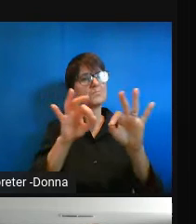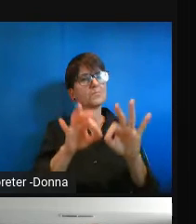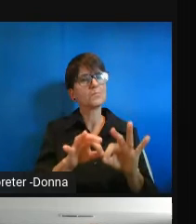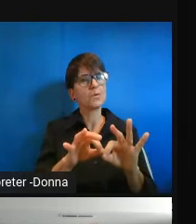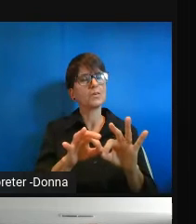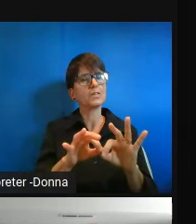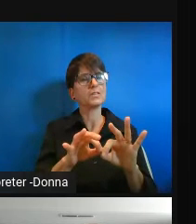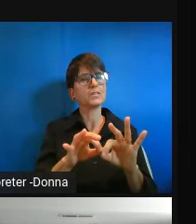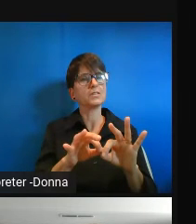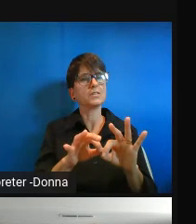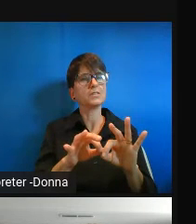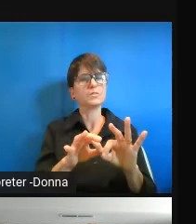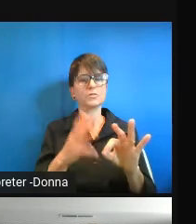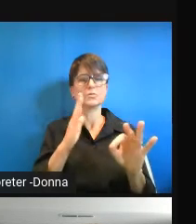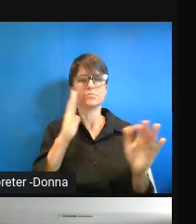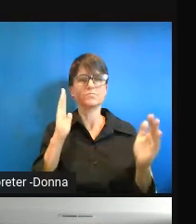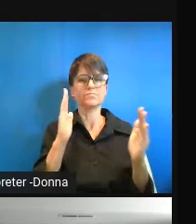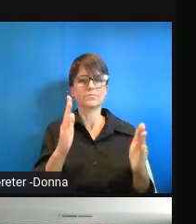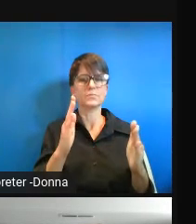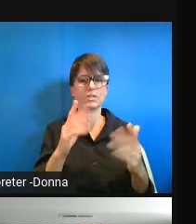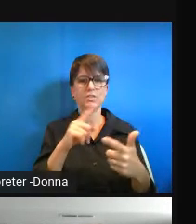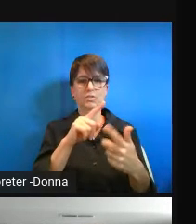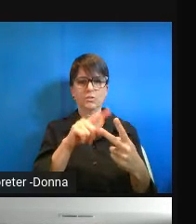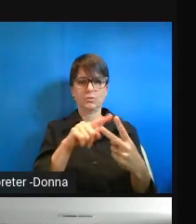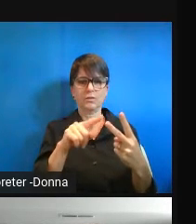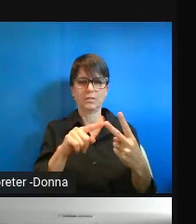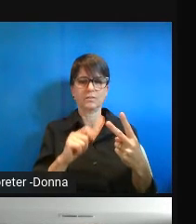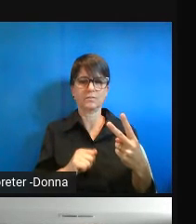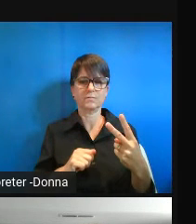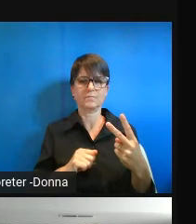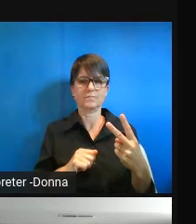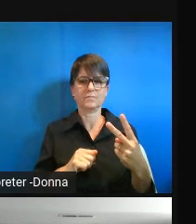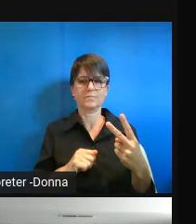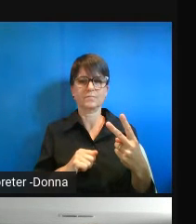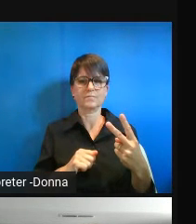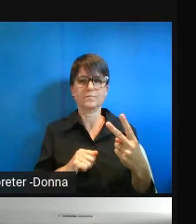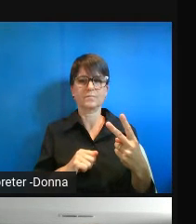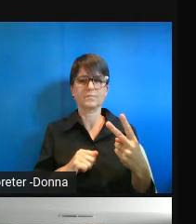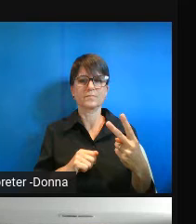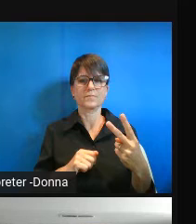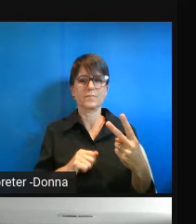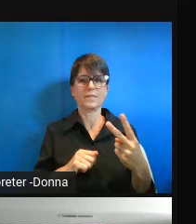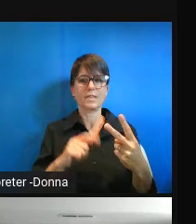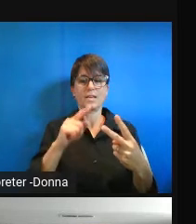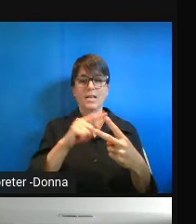on two things. Programmatically log the item that was last focused right before